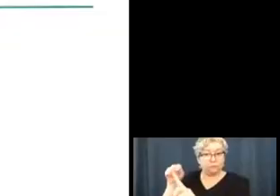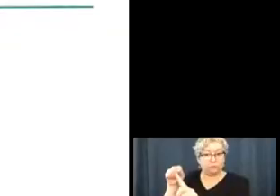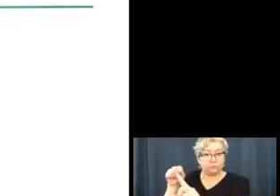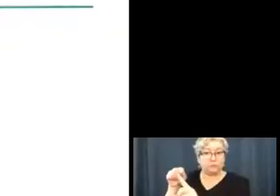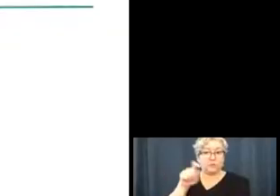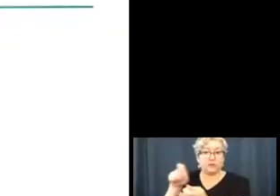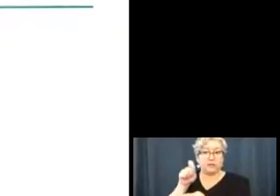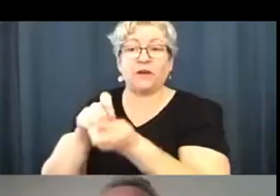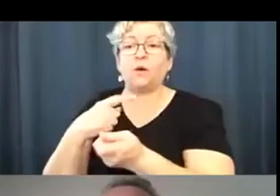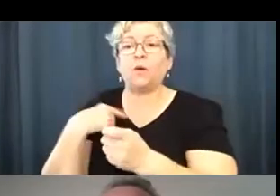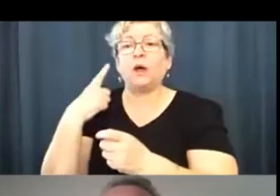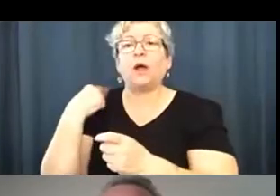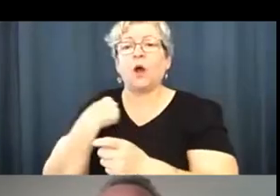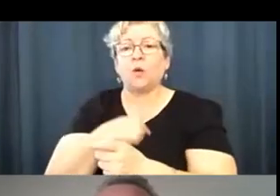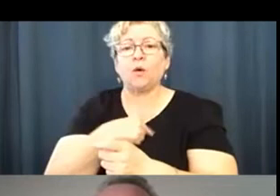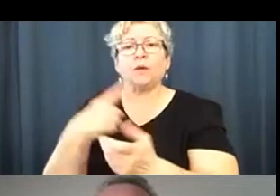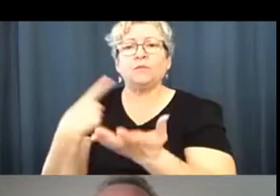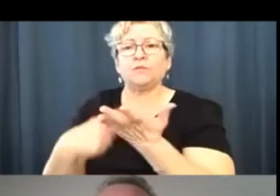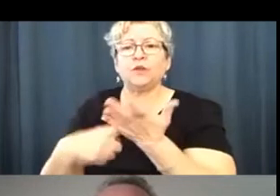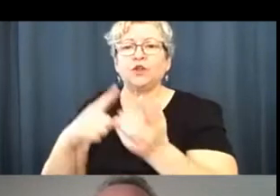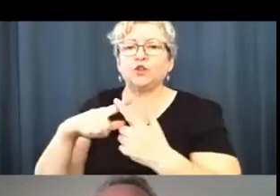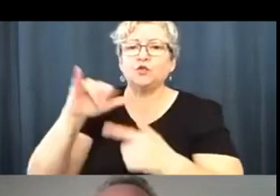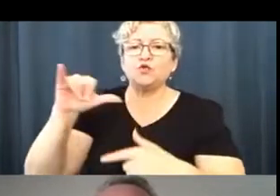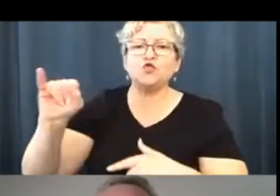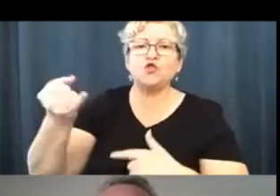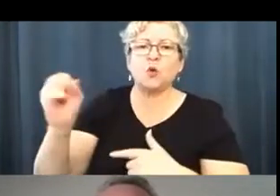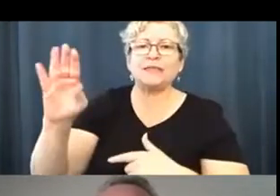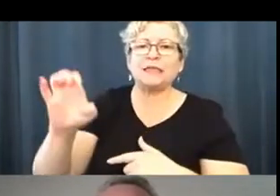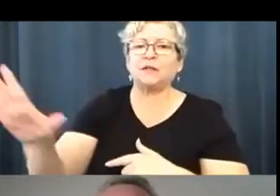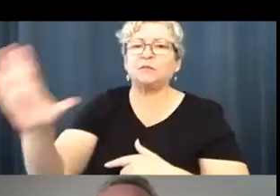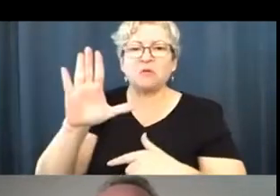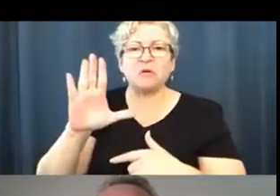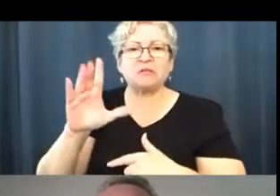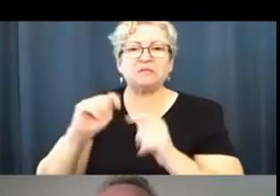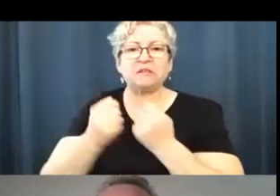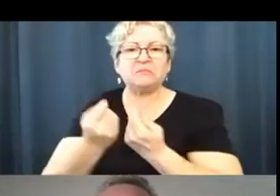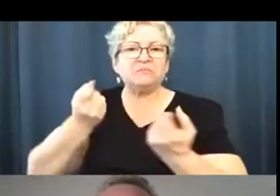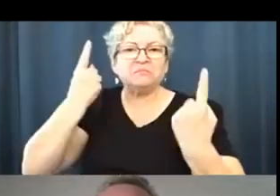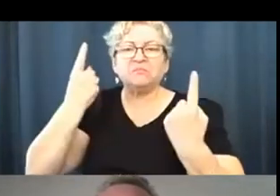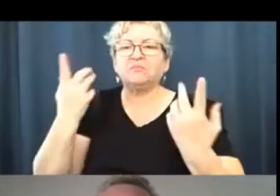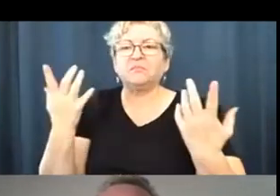we talked to Josie and some of your team kinda understanding what you all tend to do